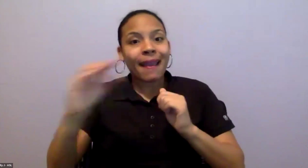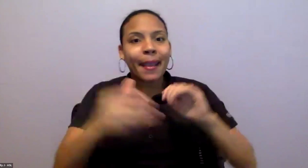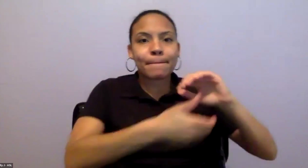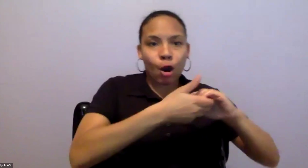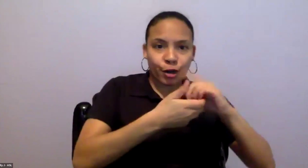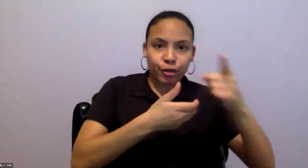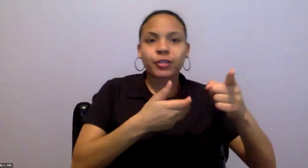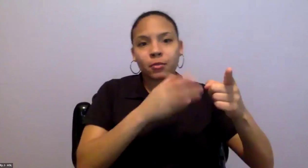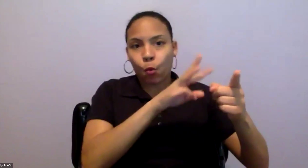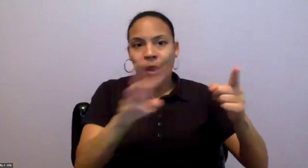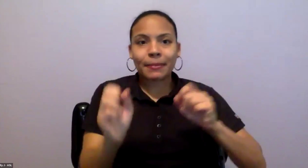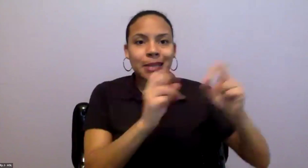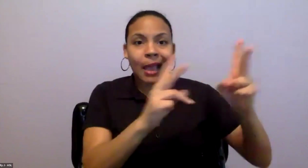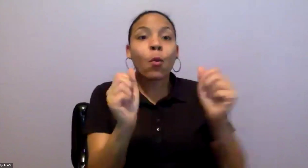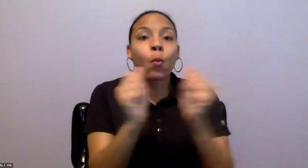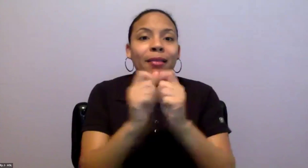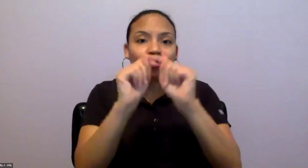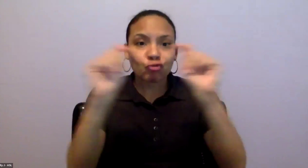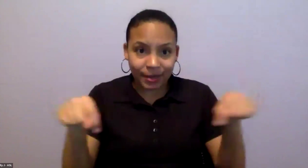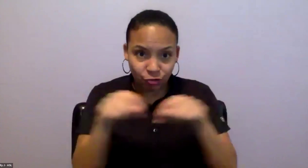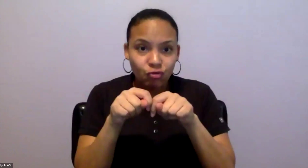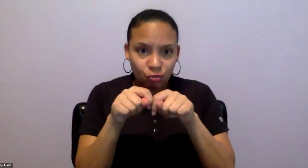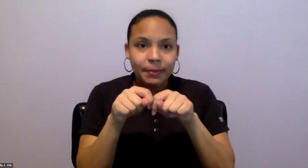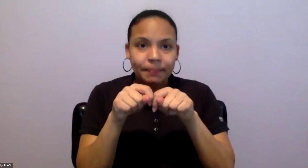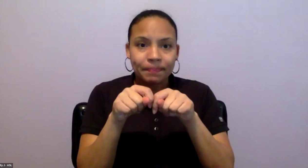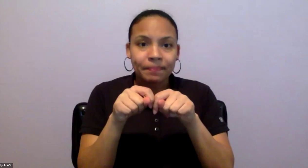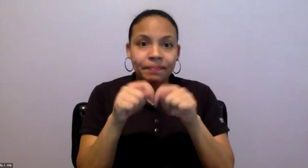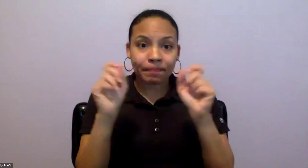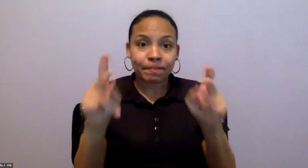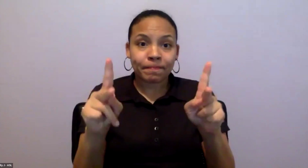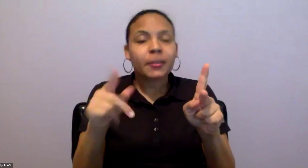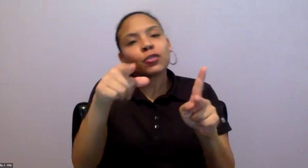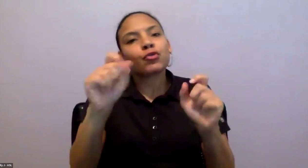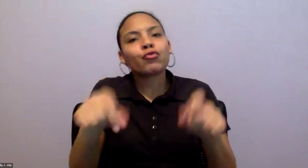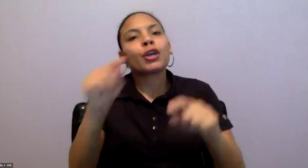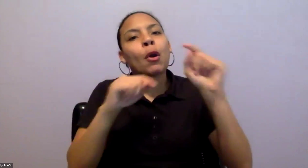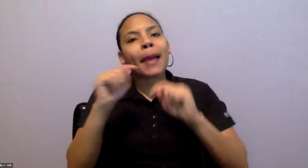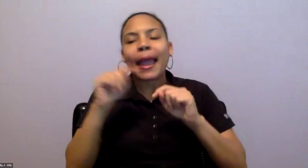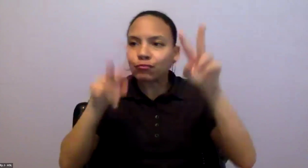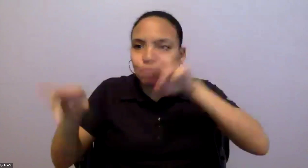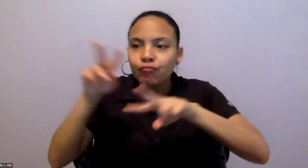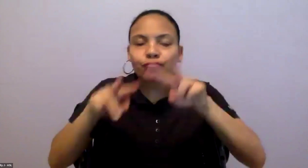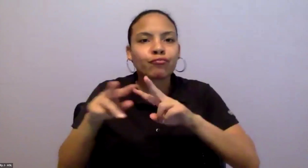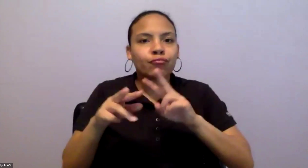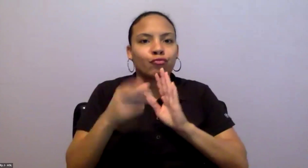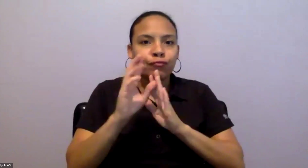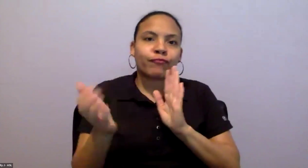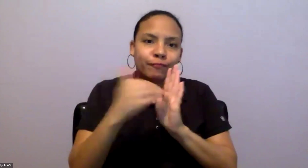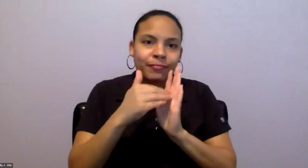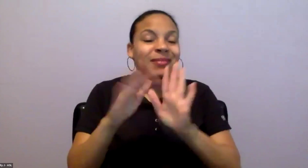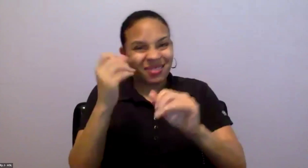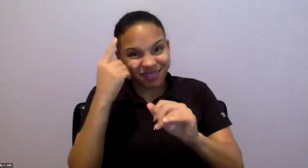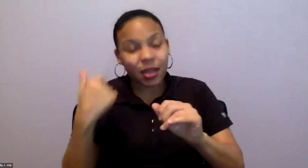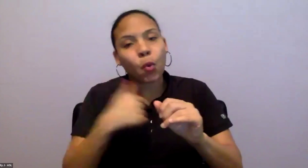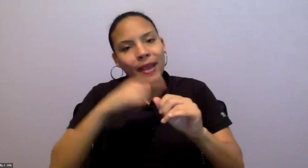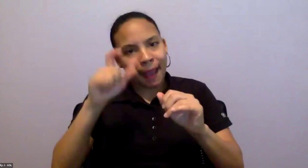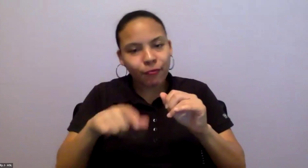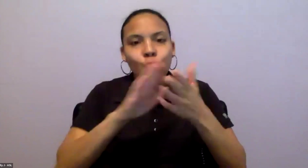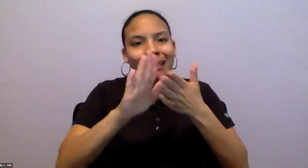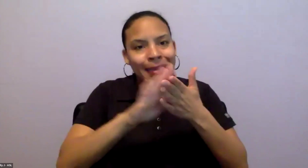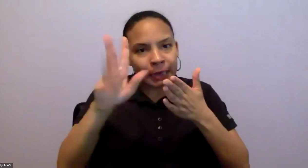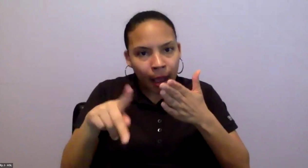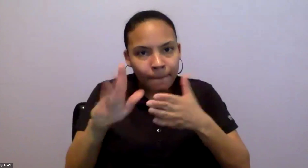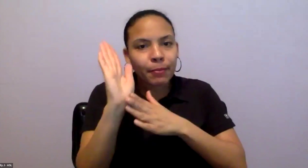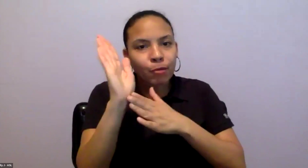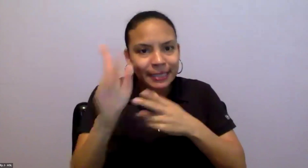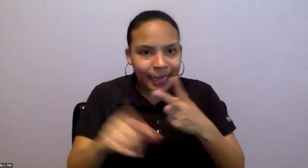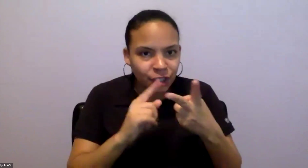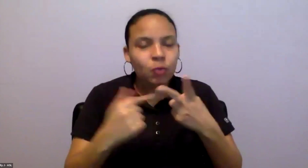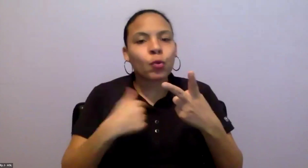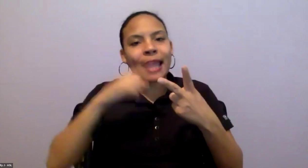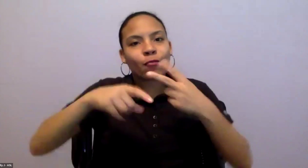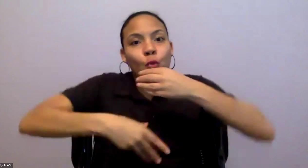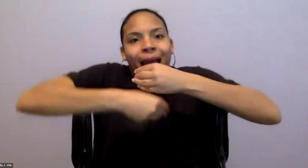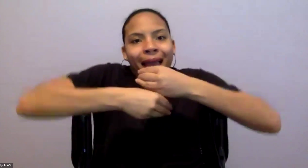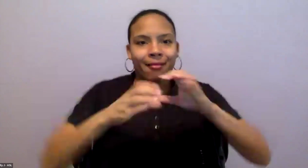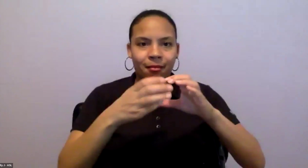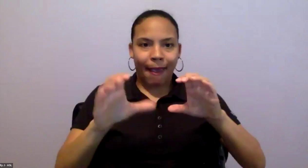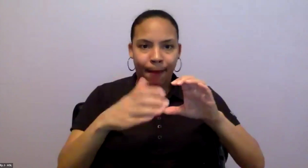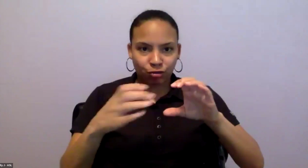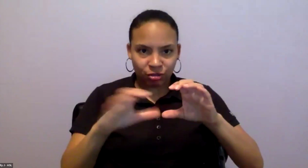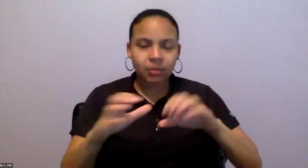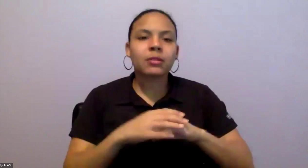as soon as we're able to get the accessibility, so it's accessible for everyone. Again, email,